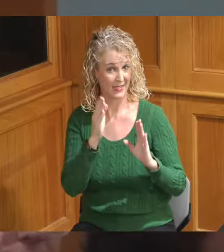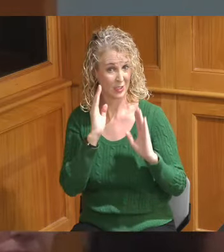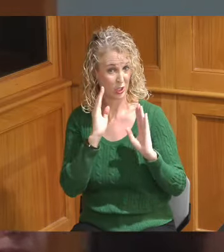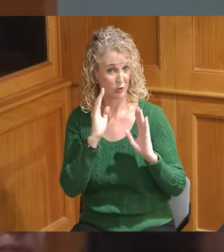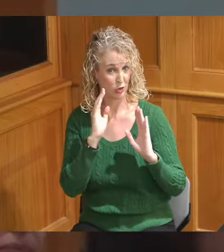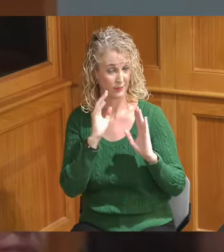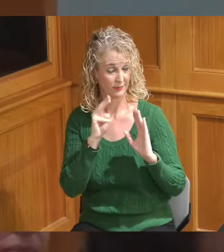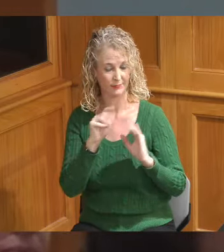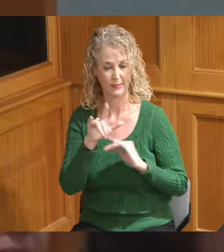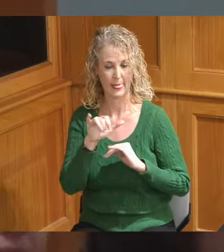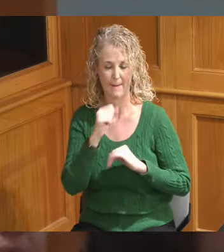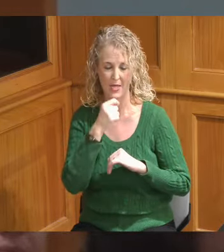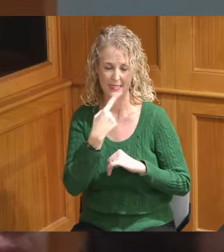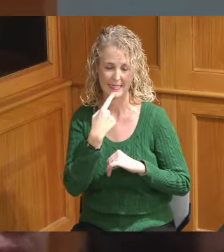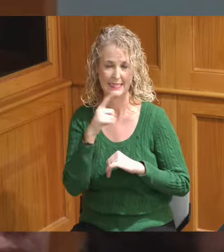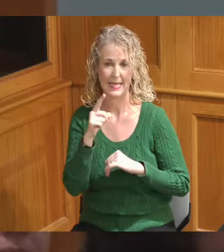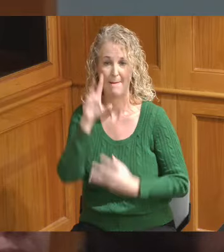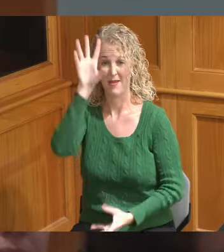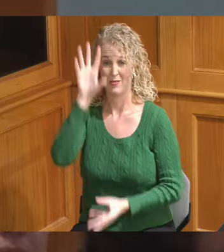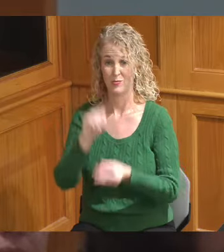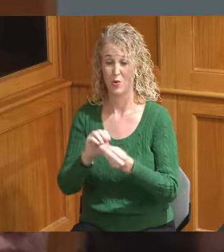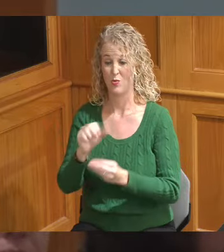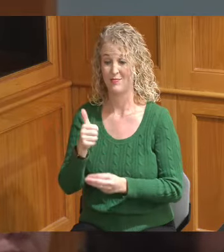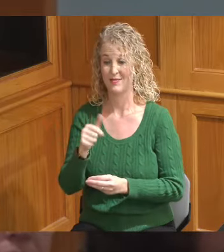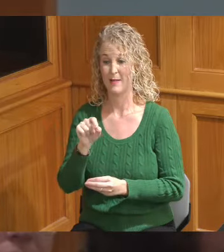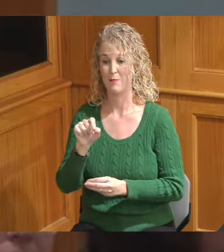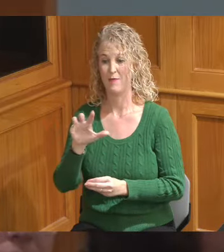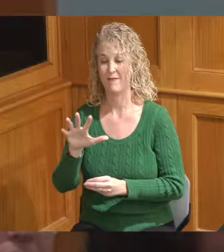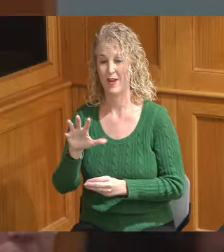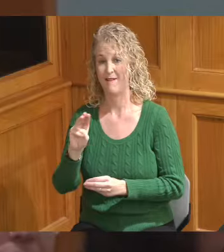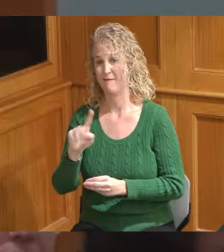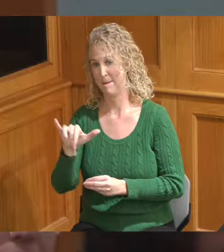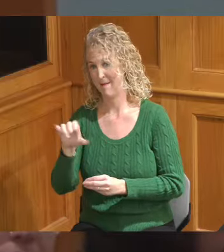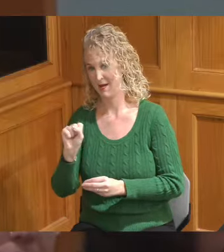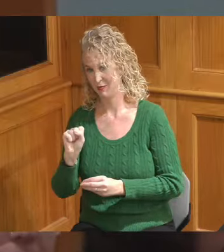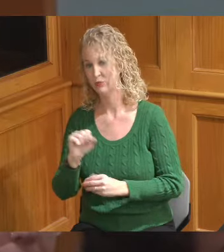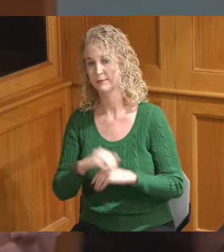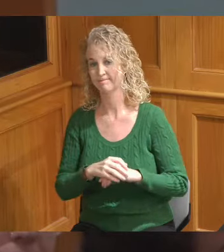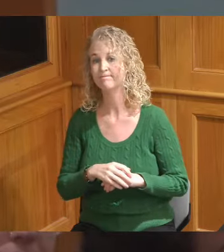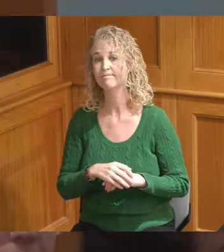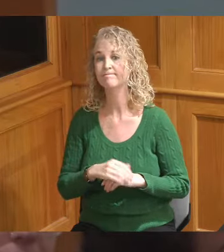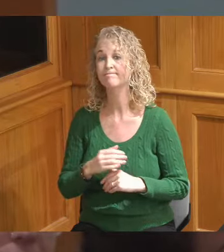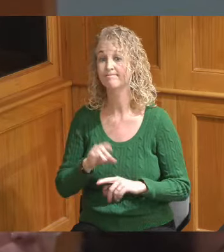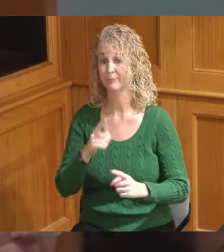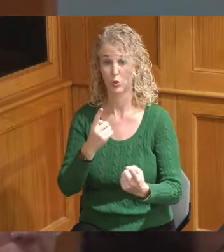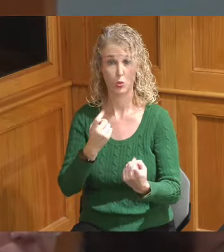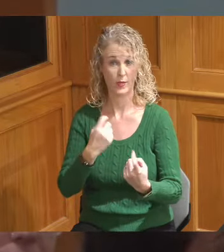but the total is about 10.5 total miles for that particular cost. Be happy to answer any questions.